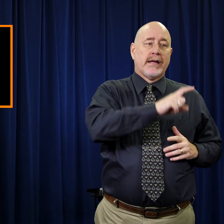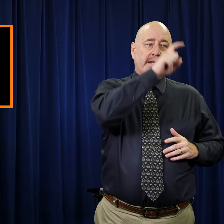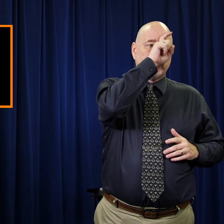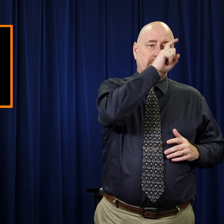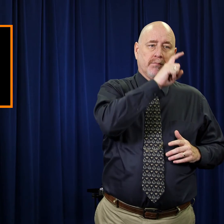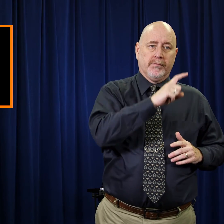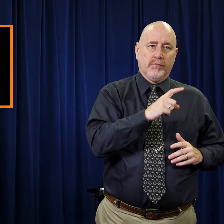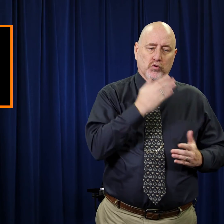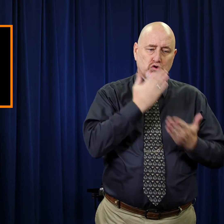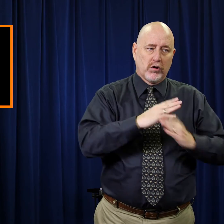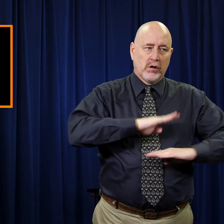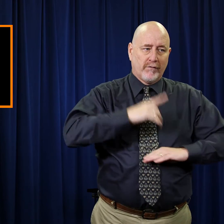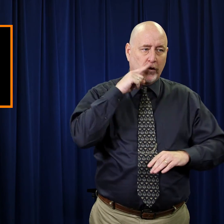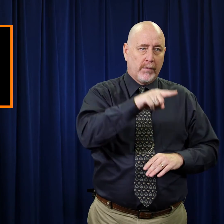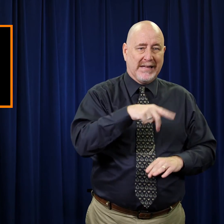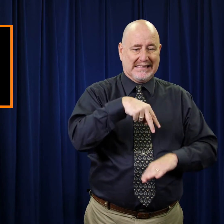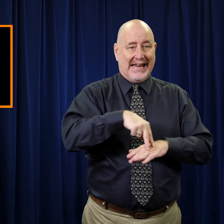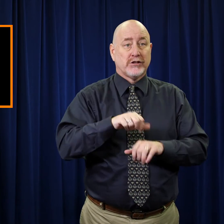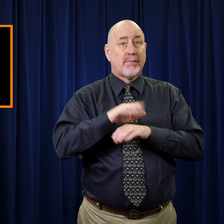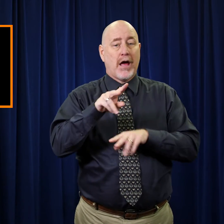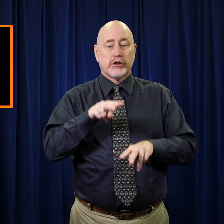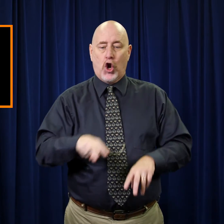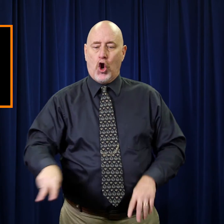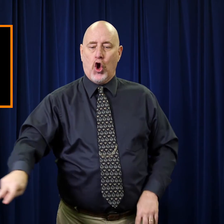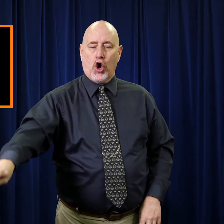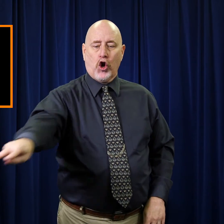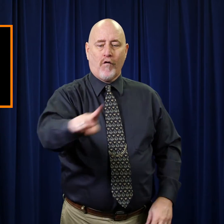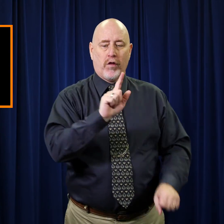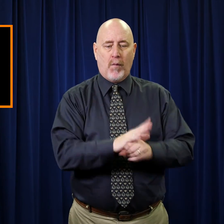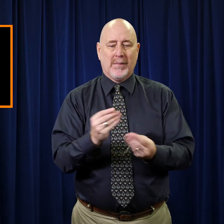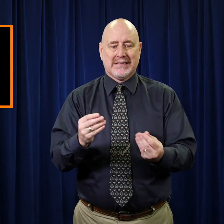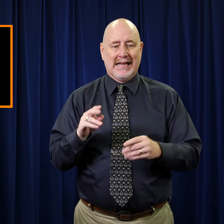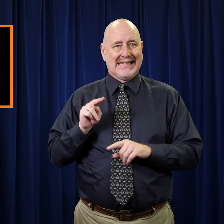palace have served him well. He stands there on the mountain gazing over Canaan